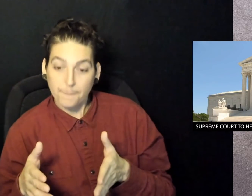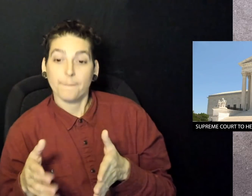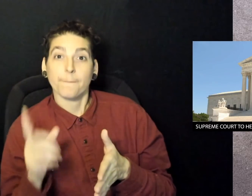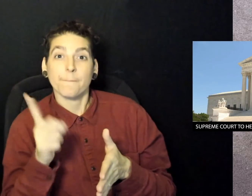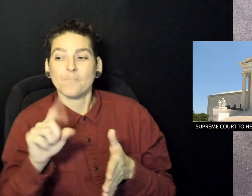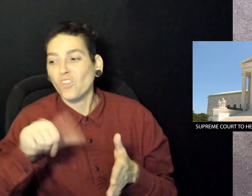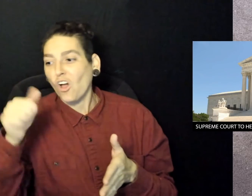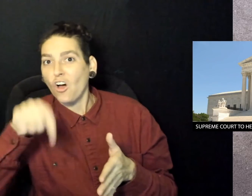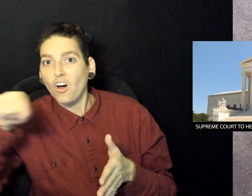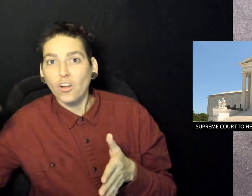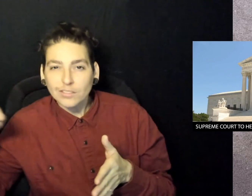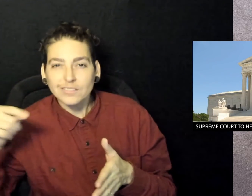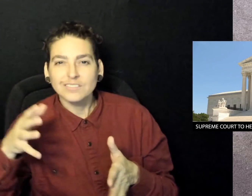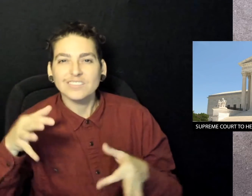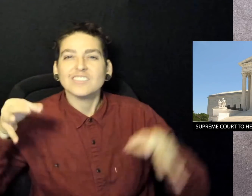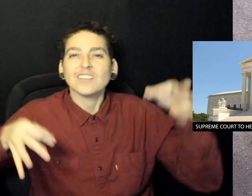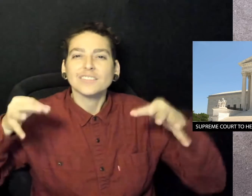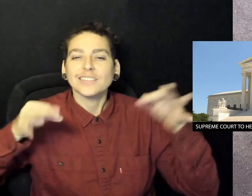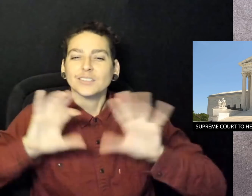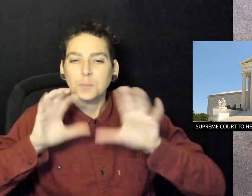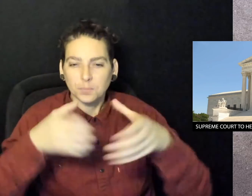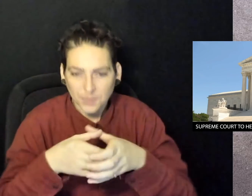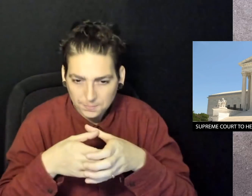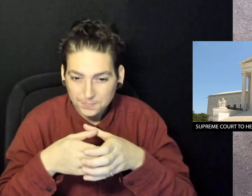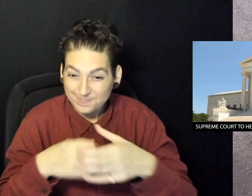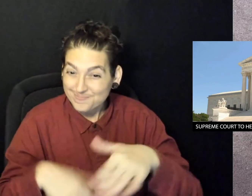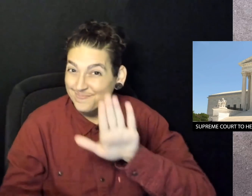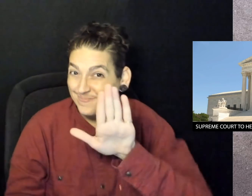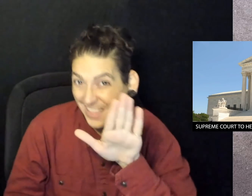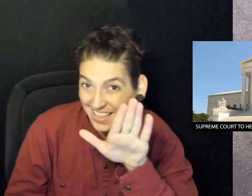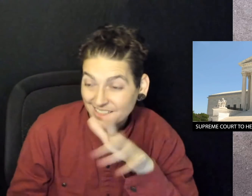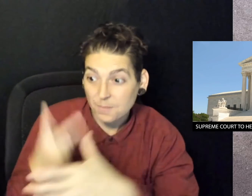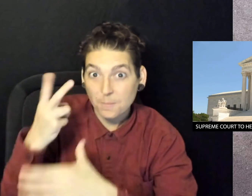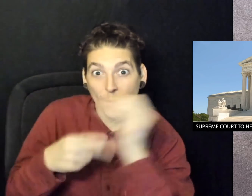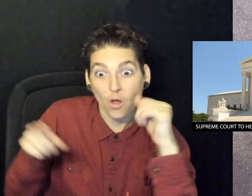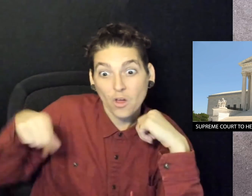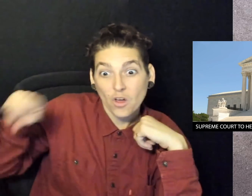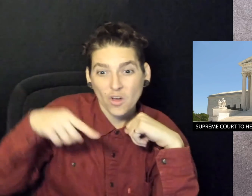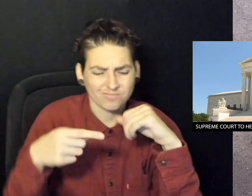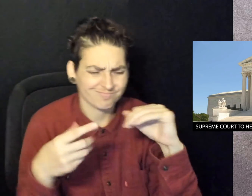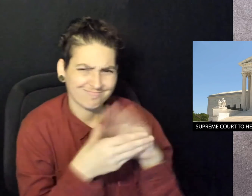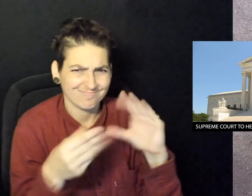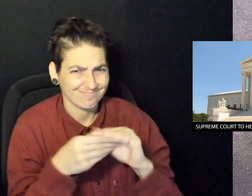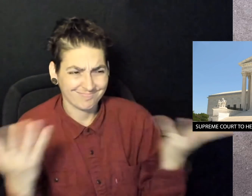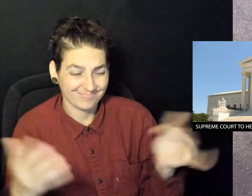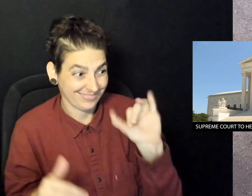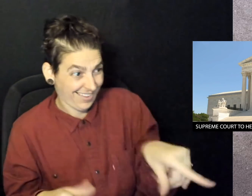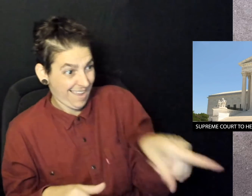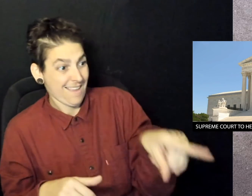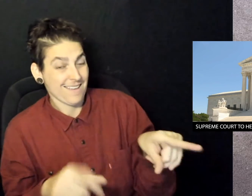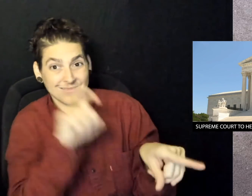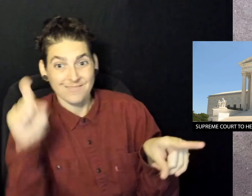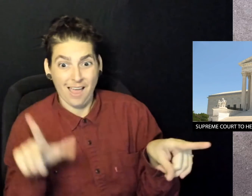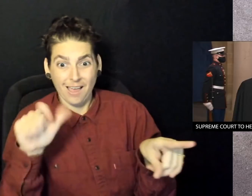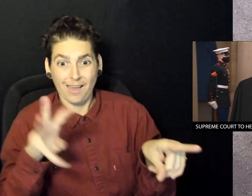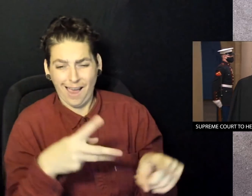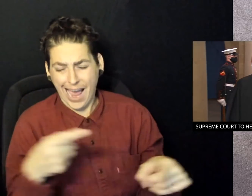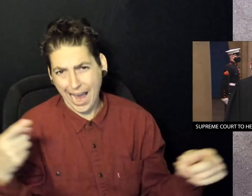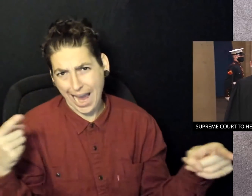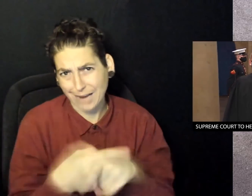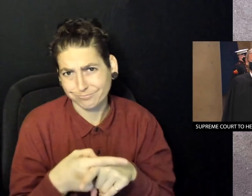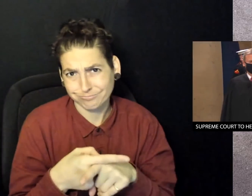case was filed by abortion providers and the other by the Justice Department but both say